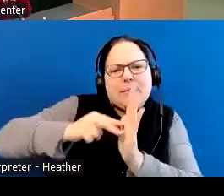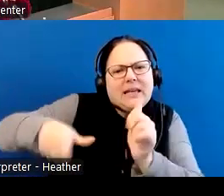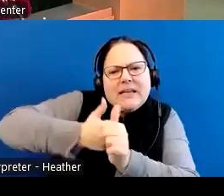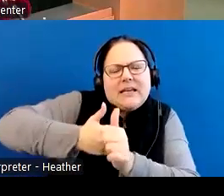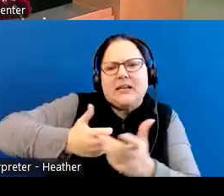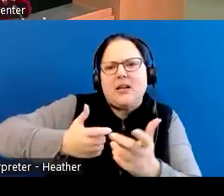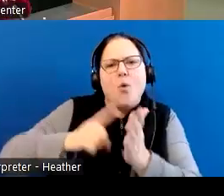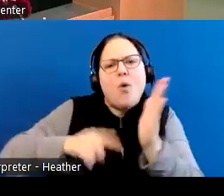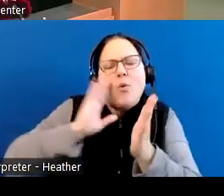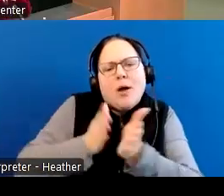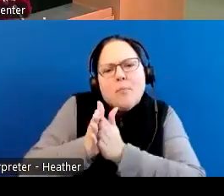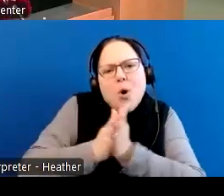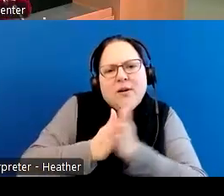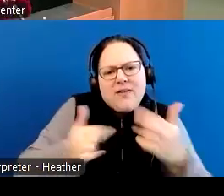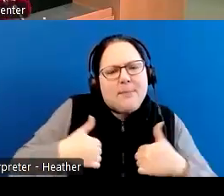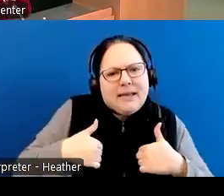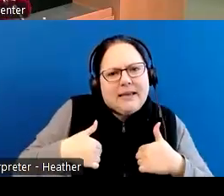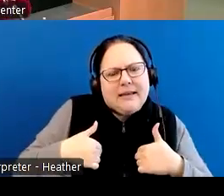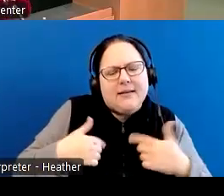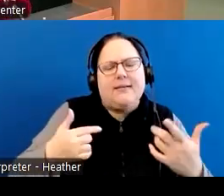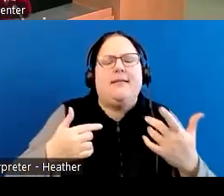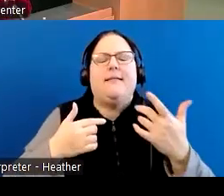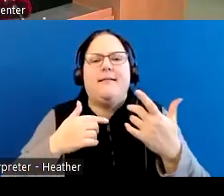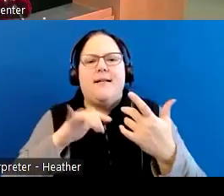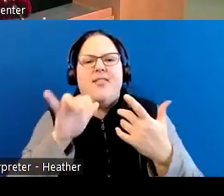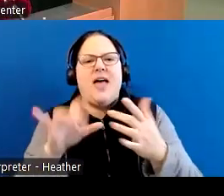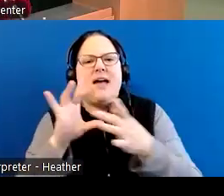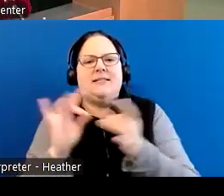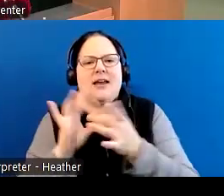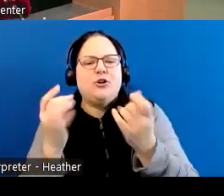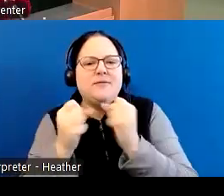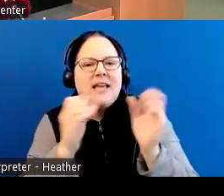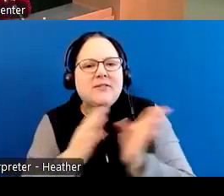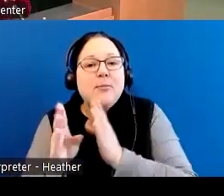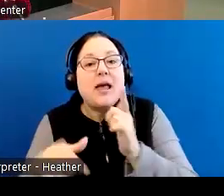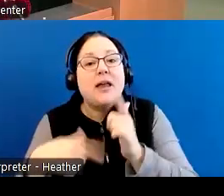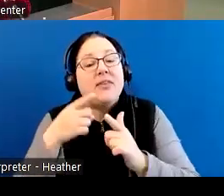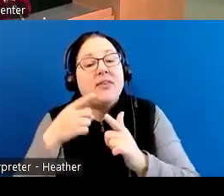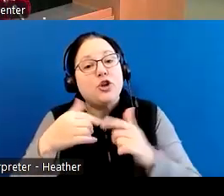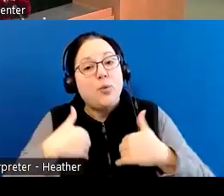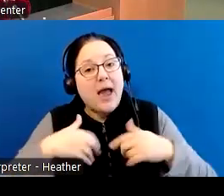motivate us? Um and then in that narrative safety plan um there's the practice. Um and then um